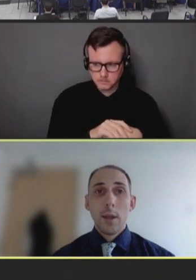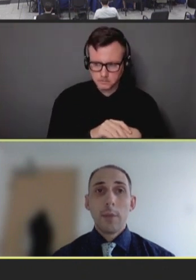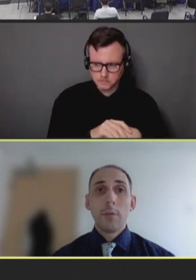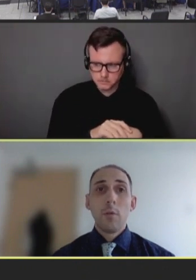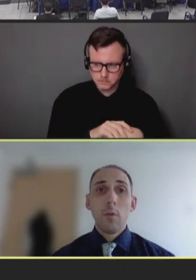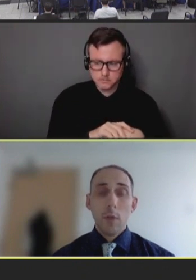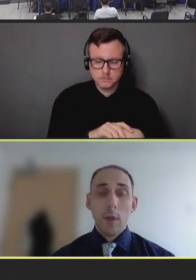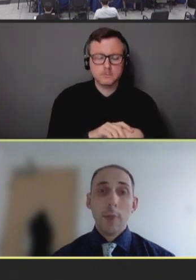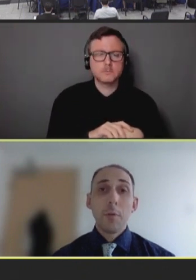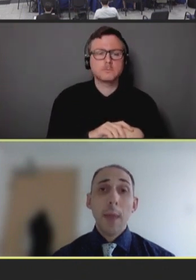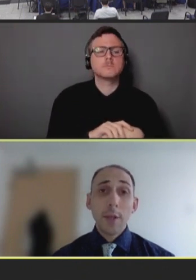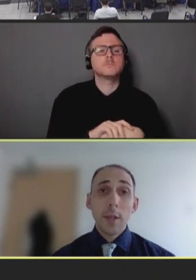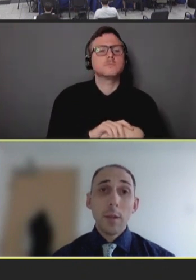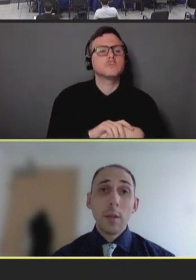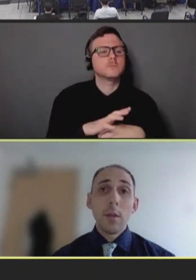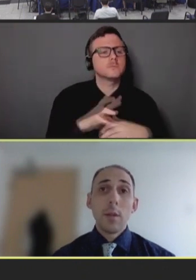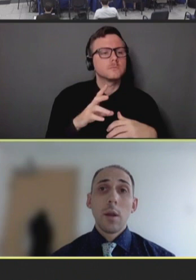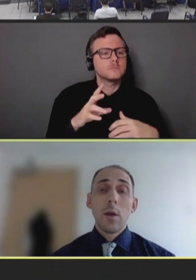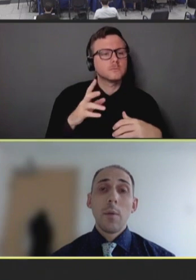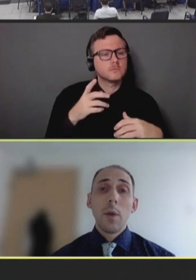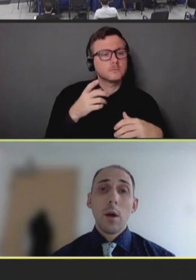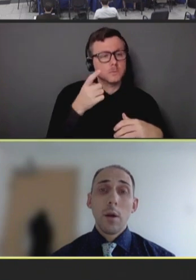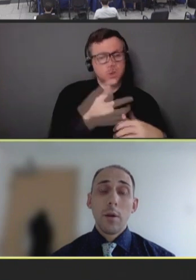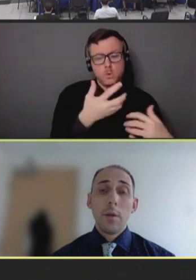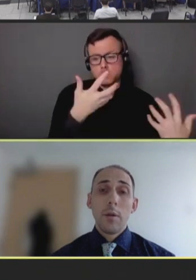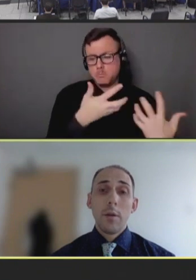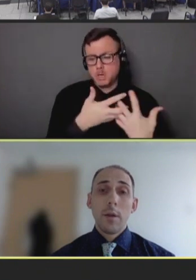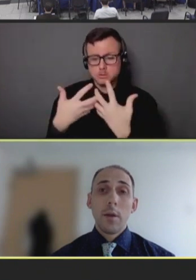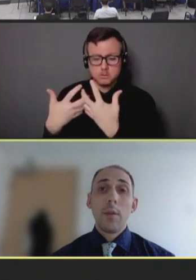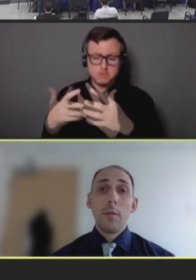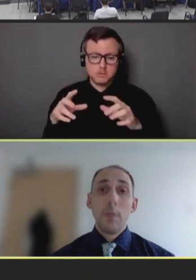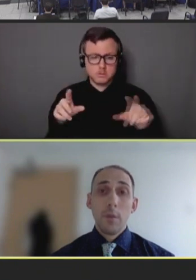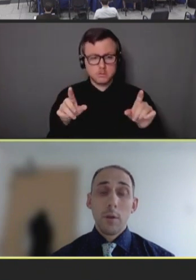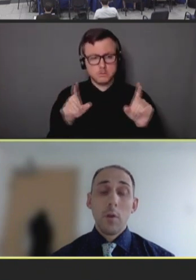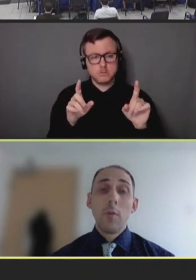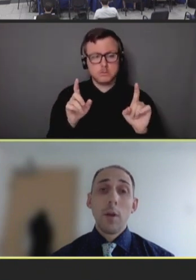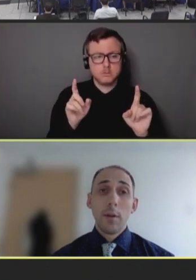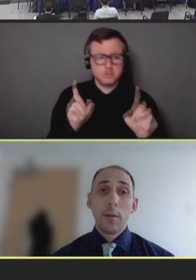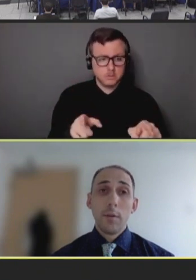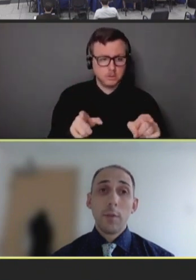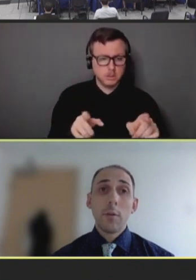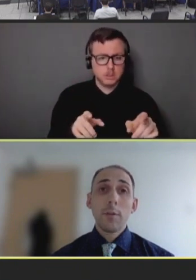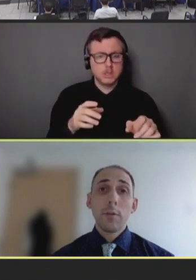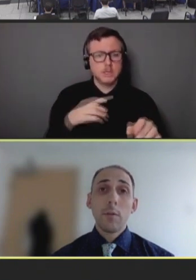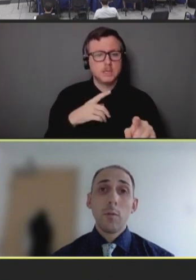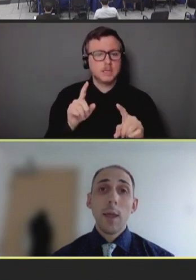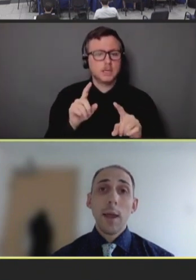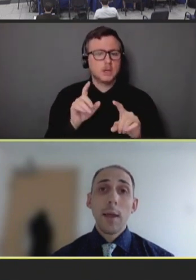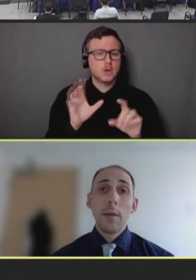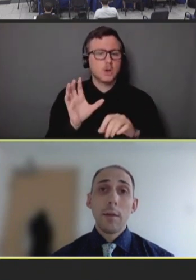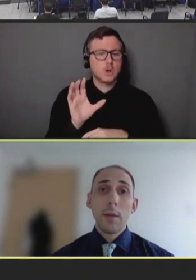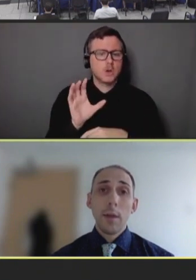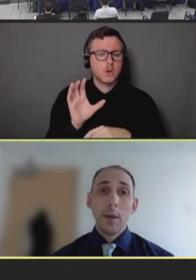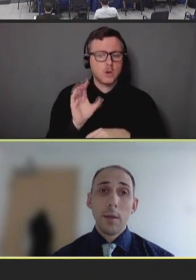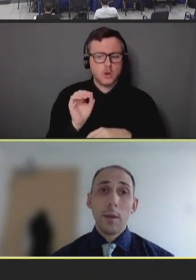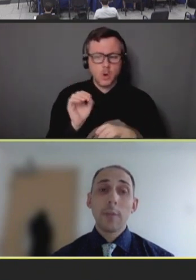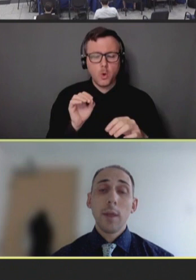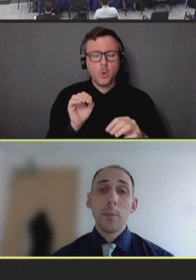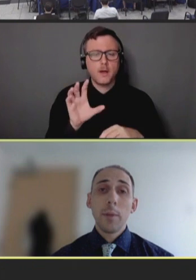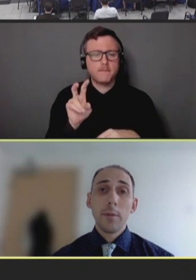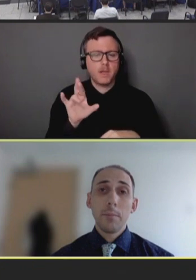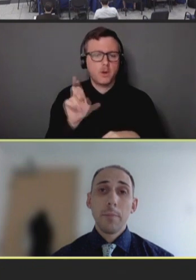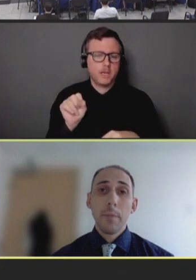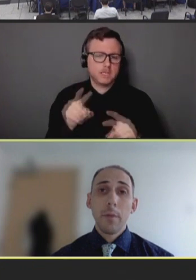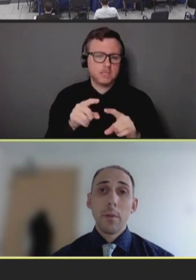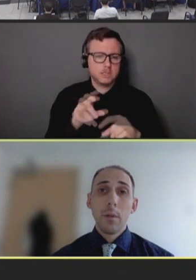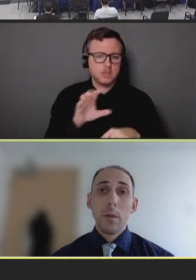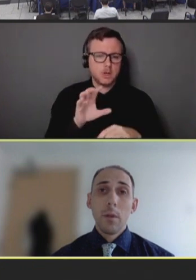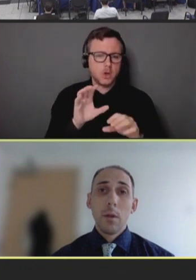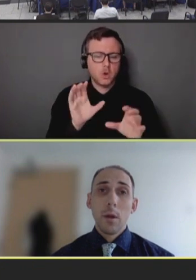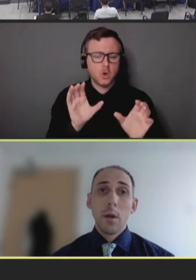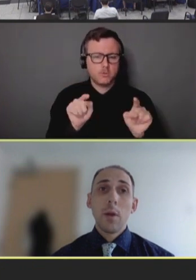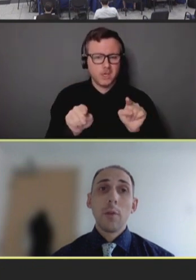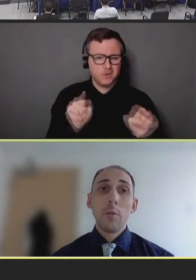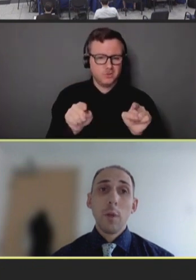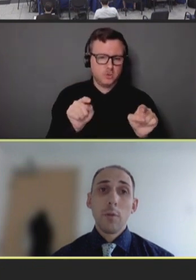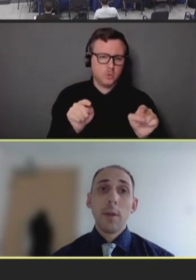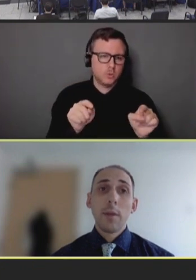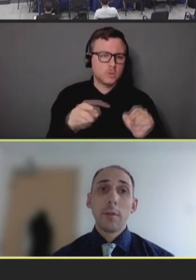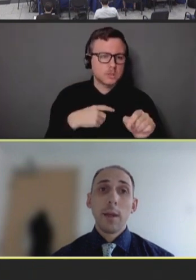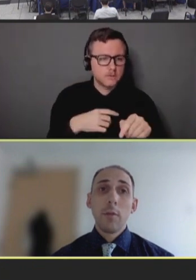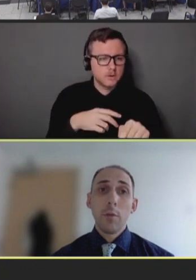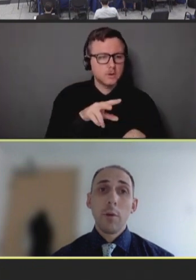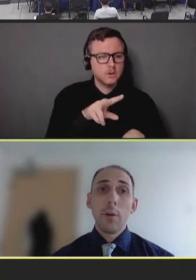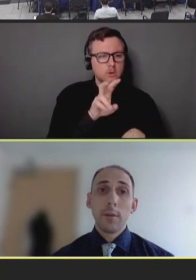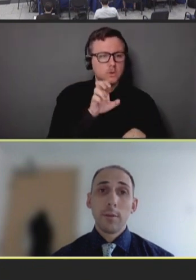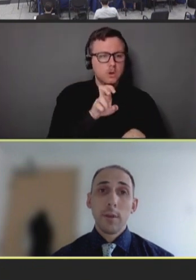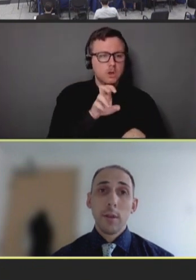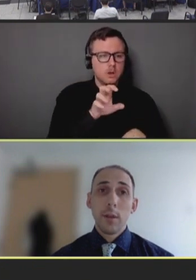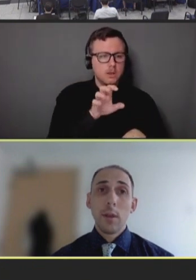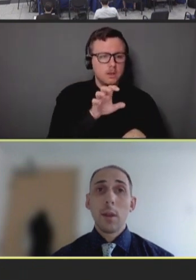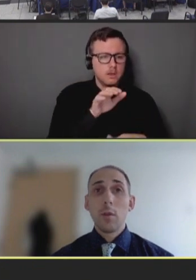And so after matching on the covariance of interest, we had -- next slide, please -- 200,836